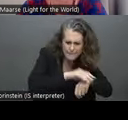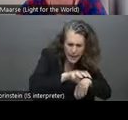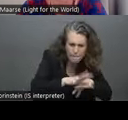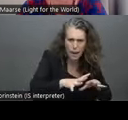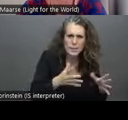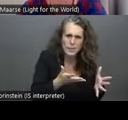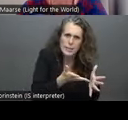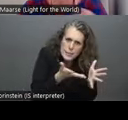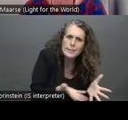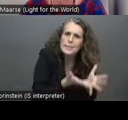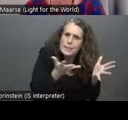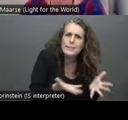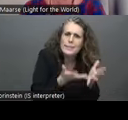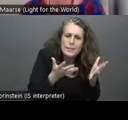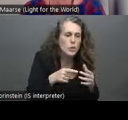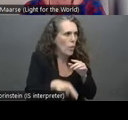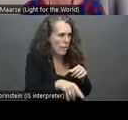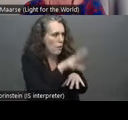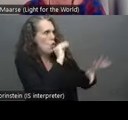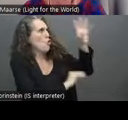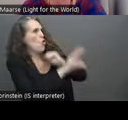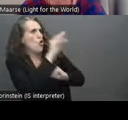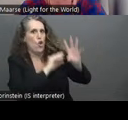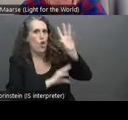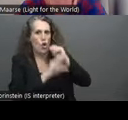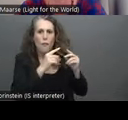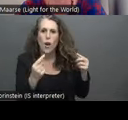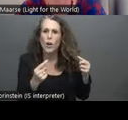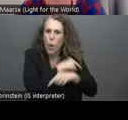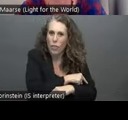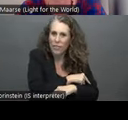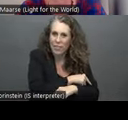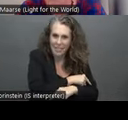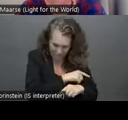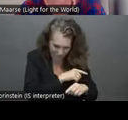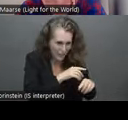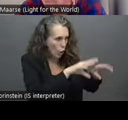15:35:22 Yeah, but it's also a learning experience and a positive experience for all.